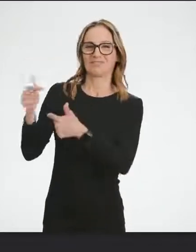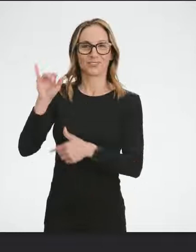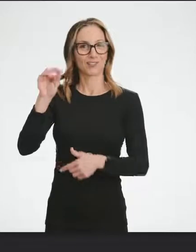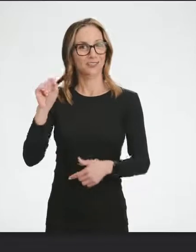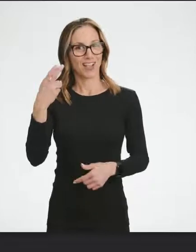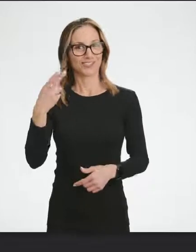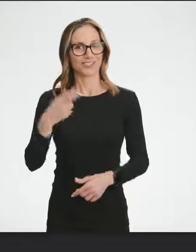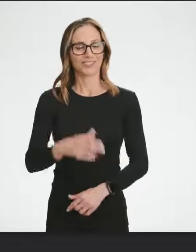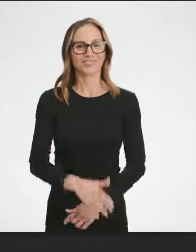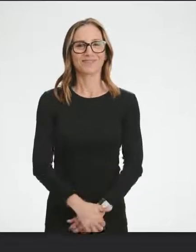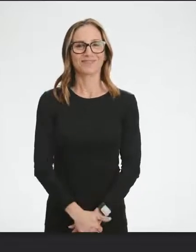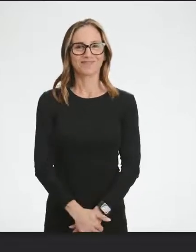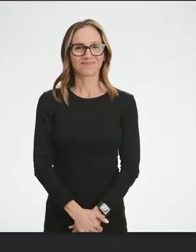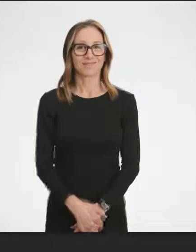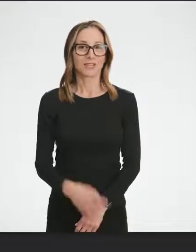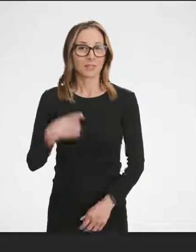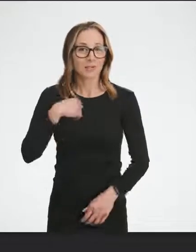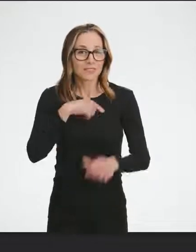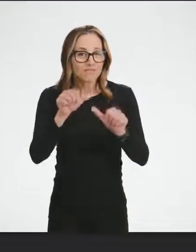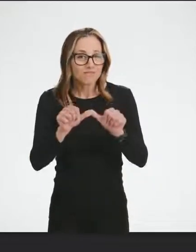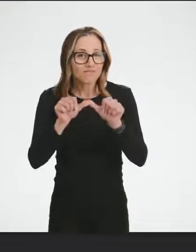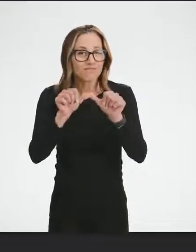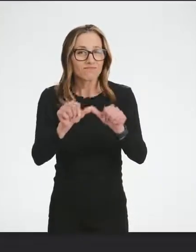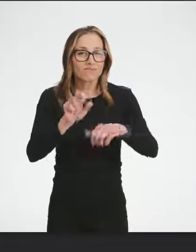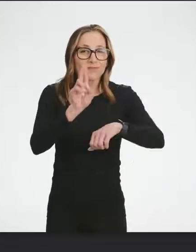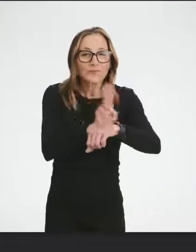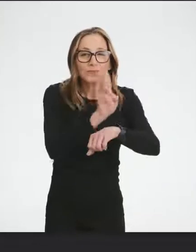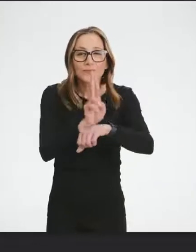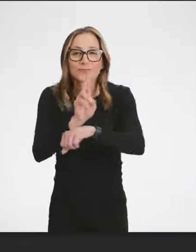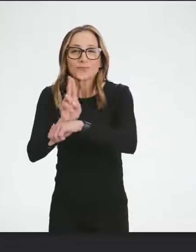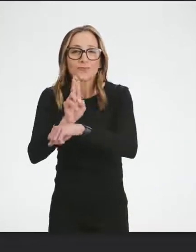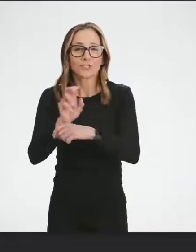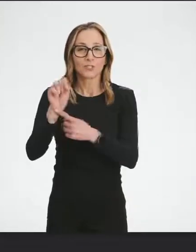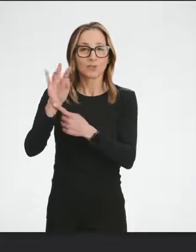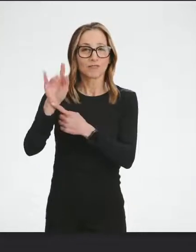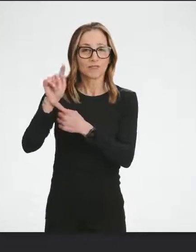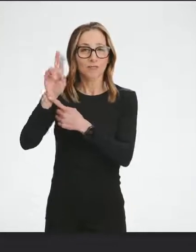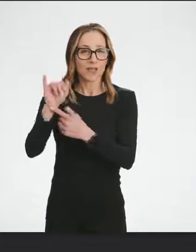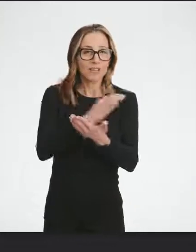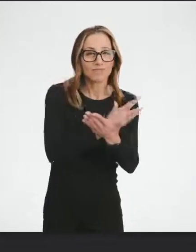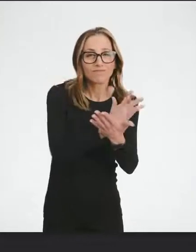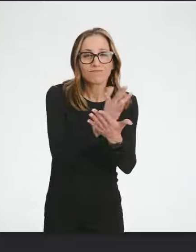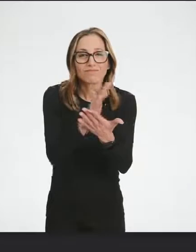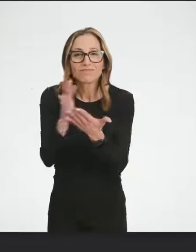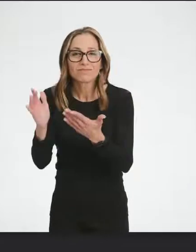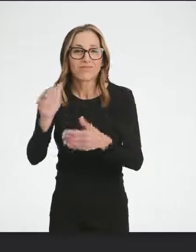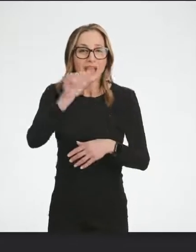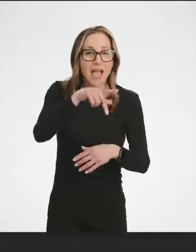Josh: We're continuing to expand our adoption of SwiftUI across our apps and system interfaces.